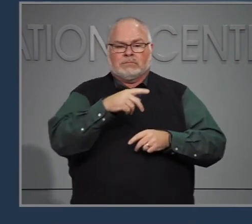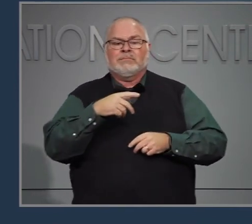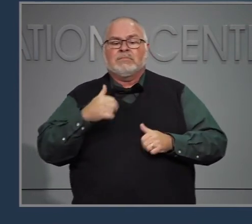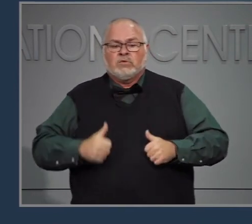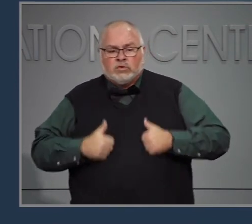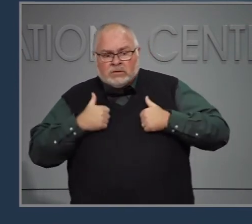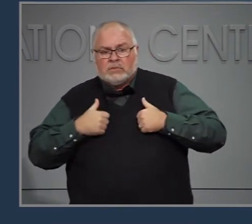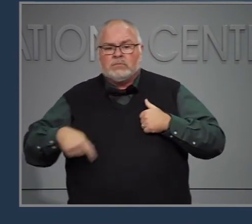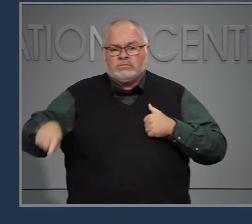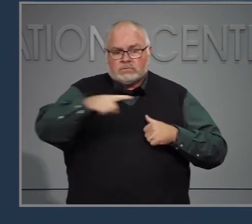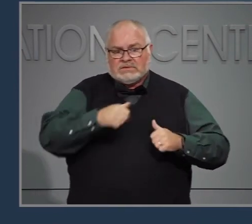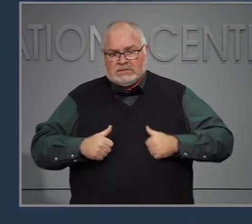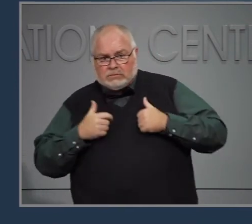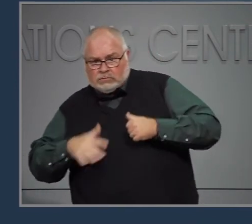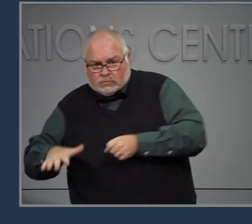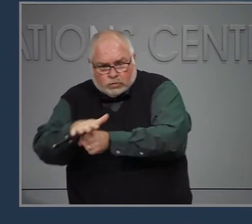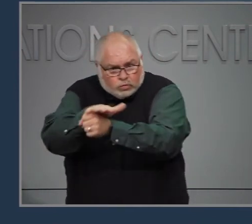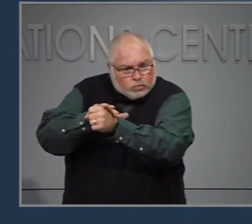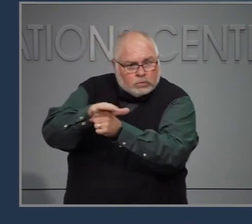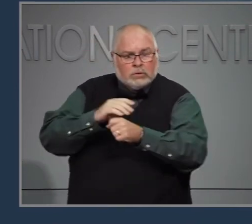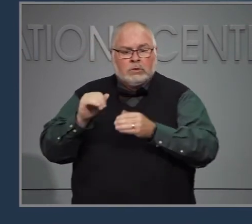THERE IS COMMUNITY SPREAD OF THIS VIRUS.